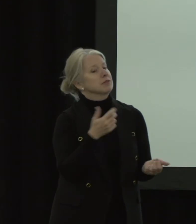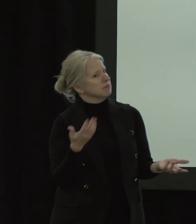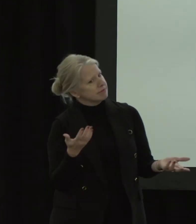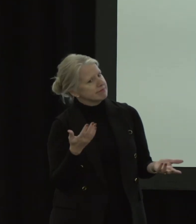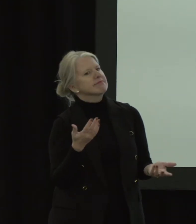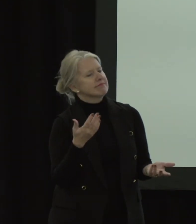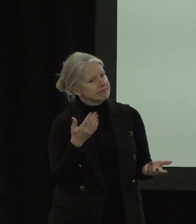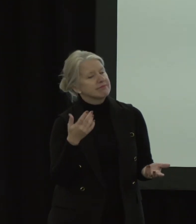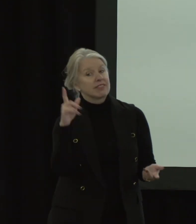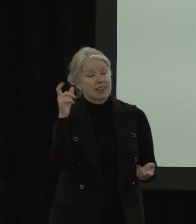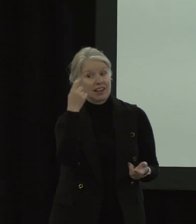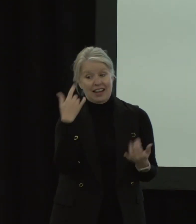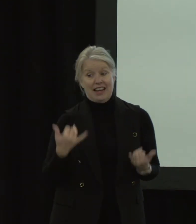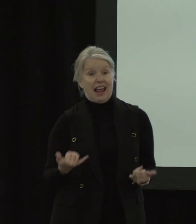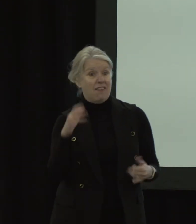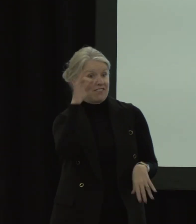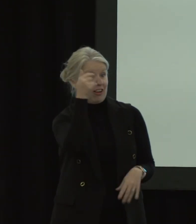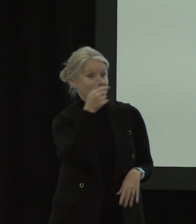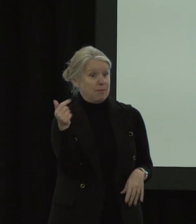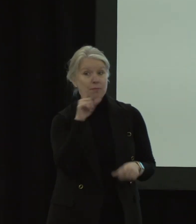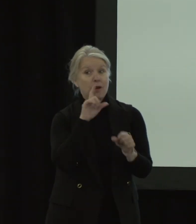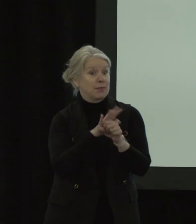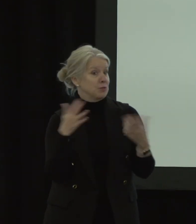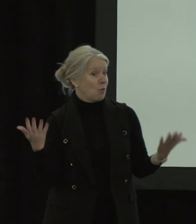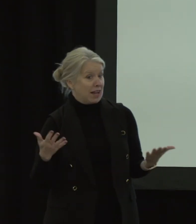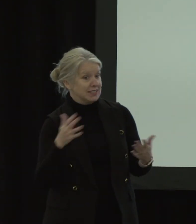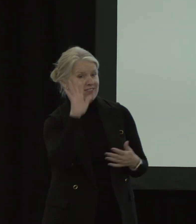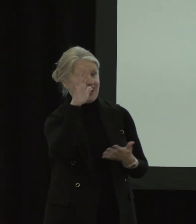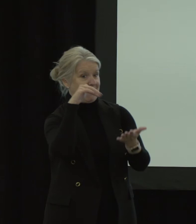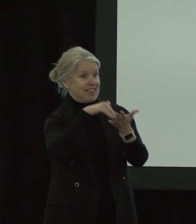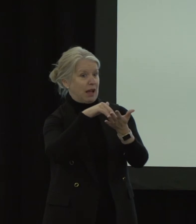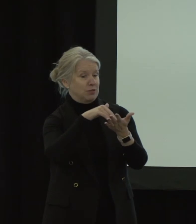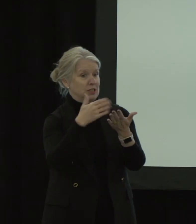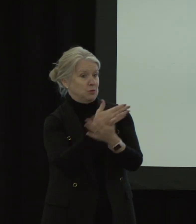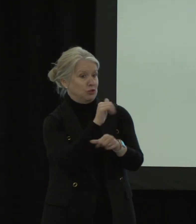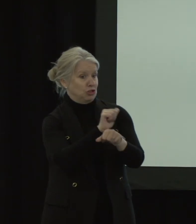promised 5,000 new jobs over the next few years for our community. That's a